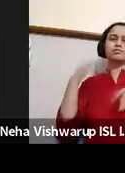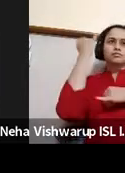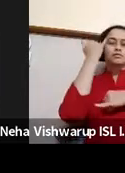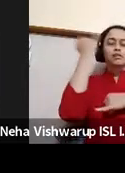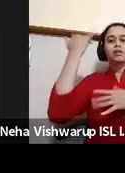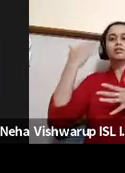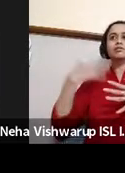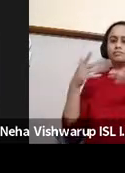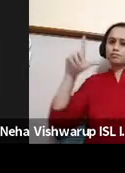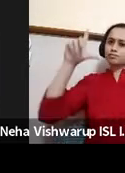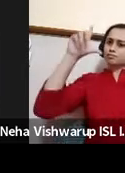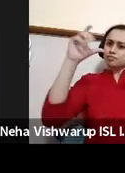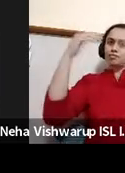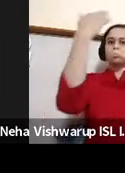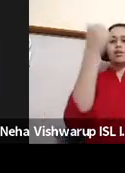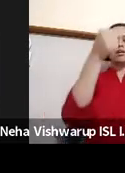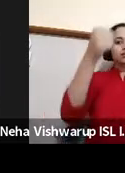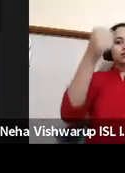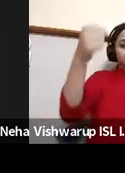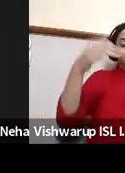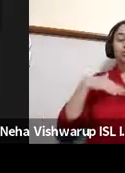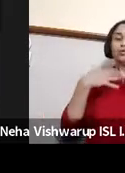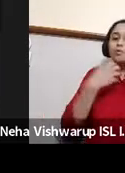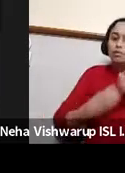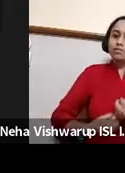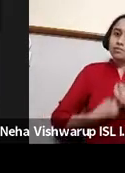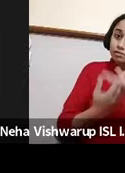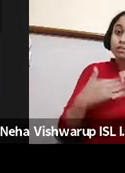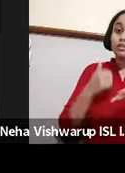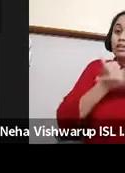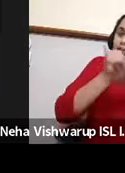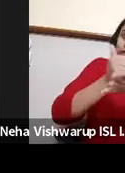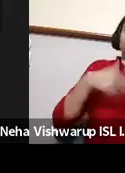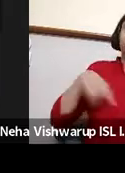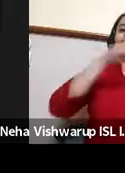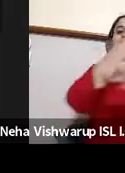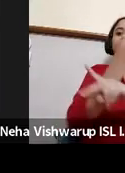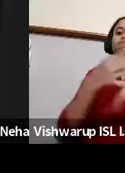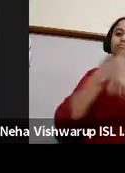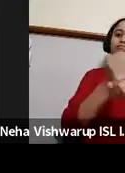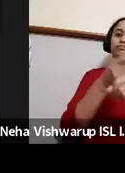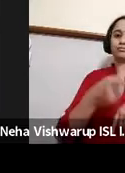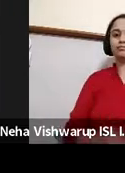understanding what the sitters wanted to convey and helping them create this